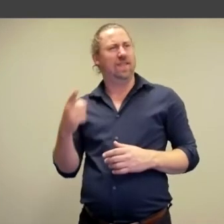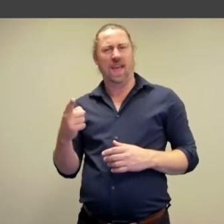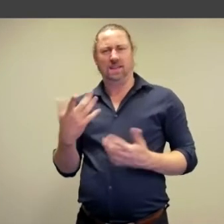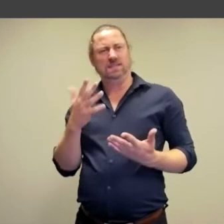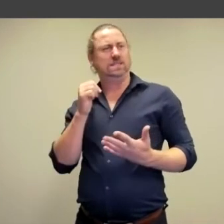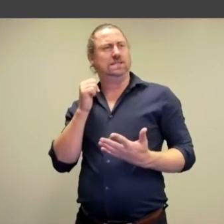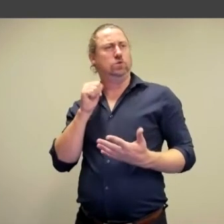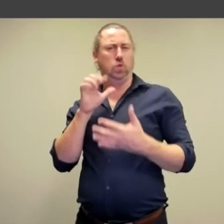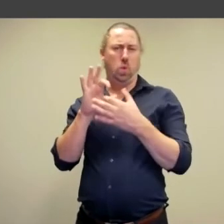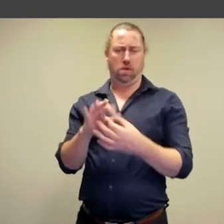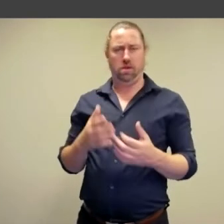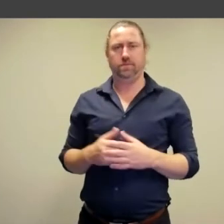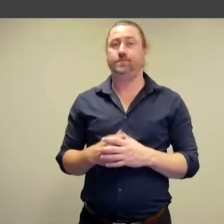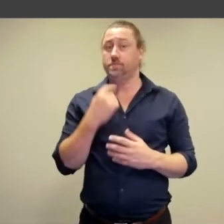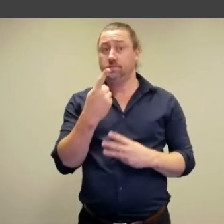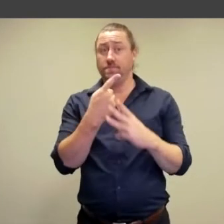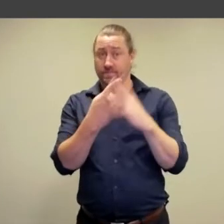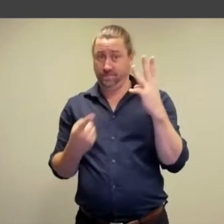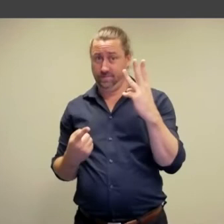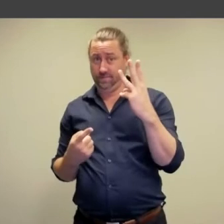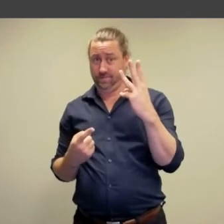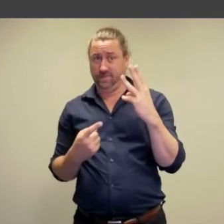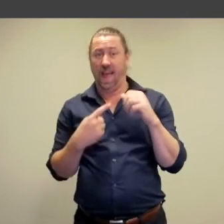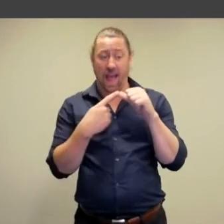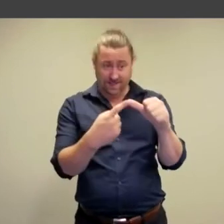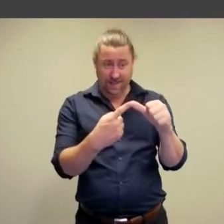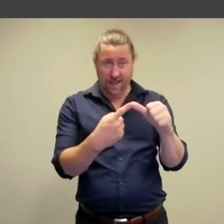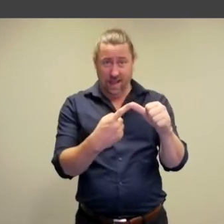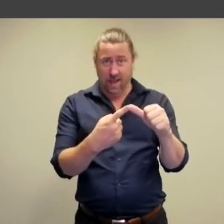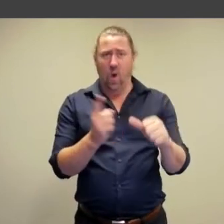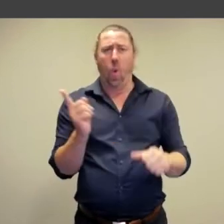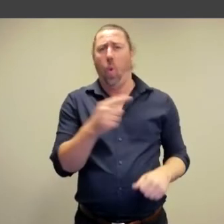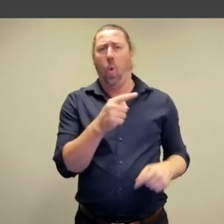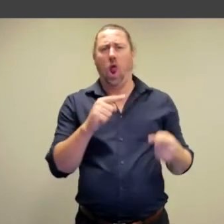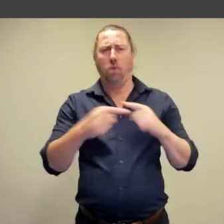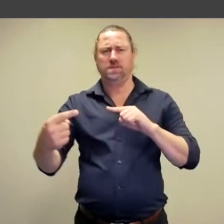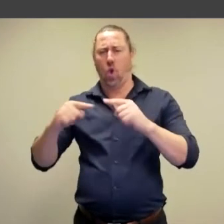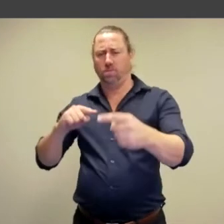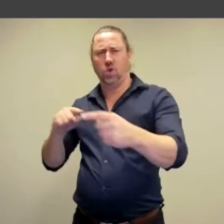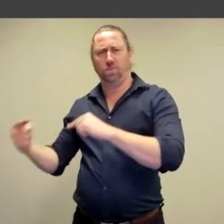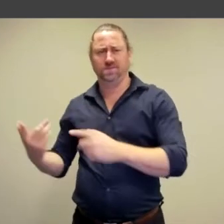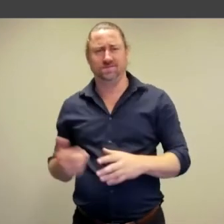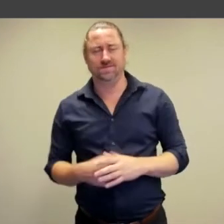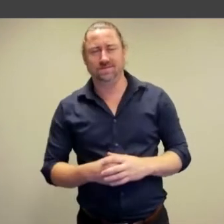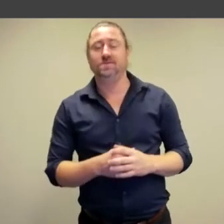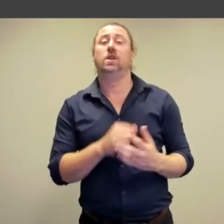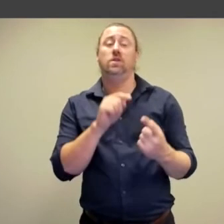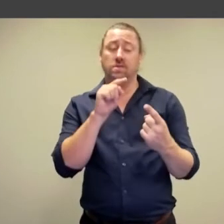give you three conflicting answers.